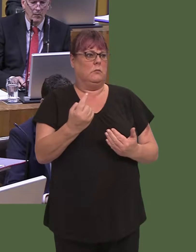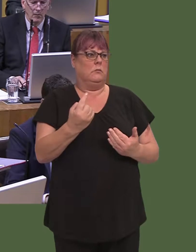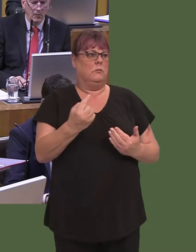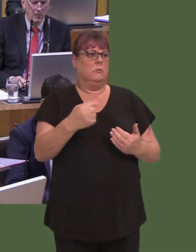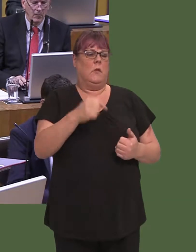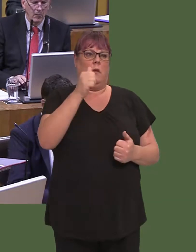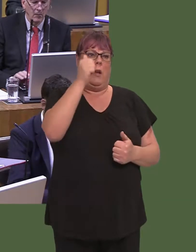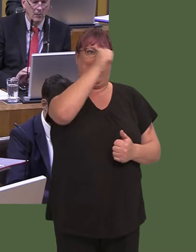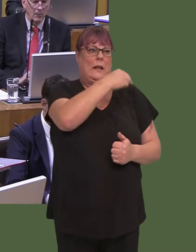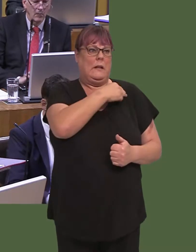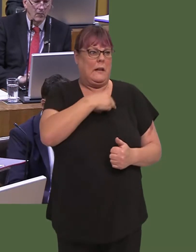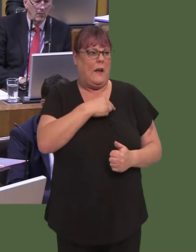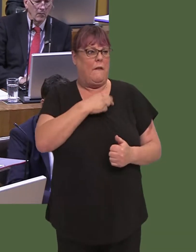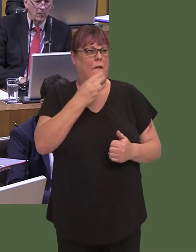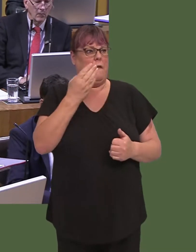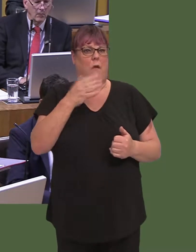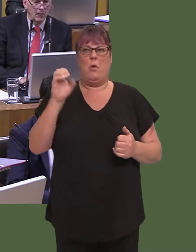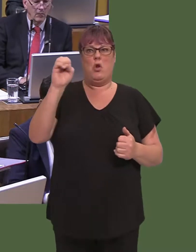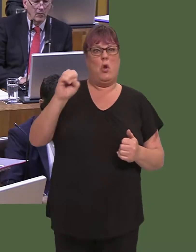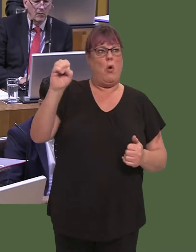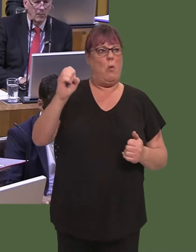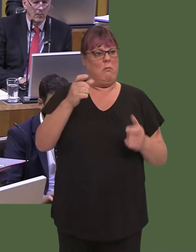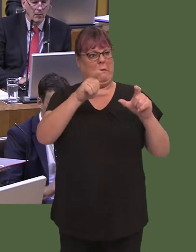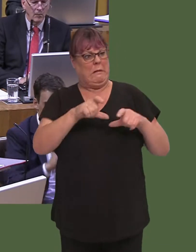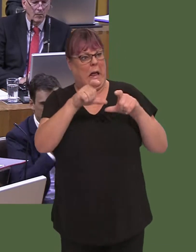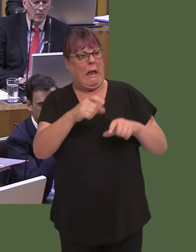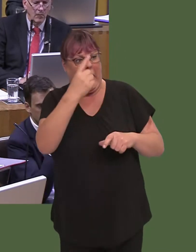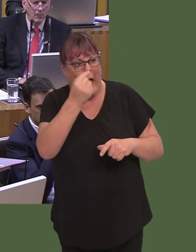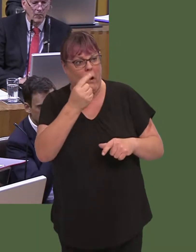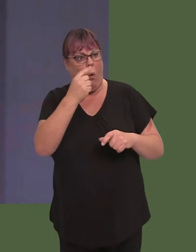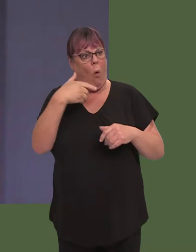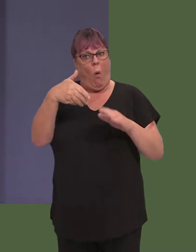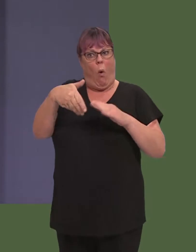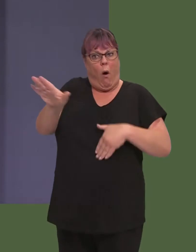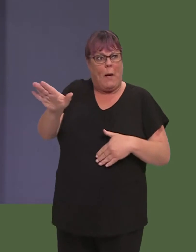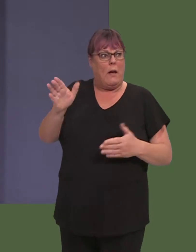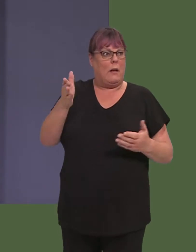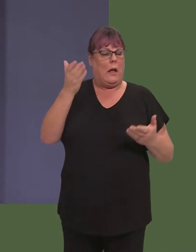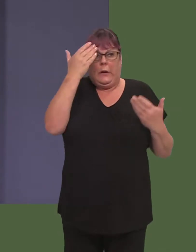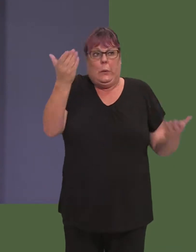staff from the EU and other countries will be and whether they will be welcome here or not. I hope that the welcome will remain.